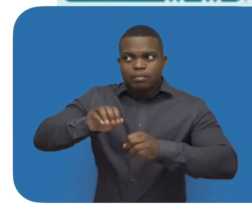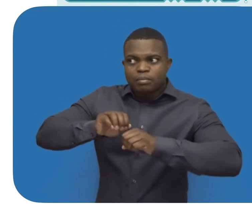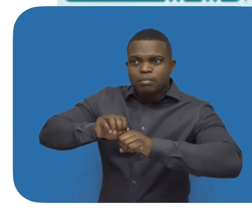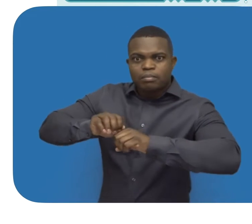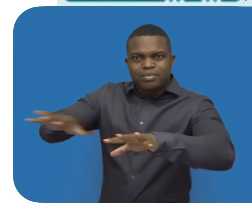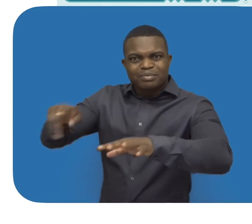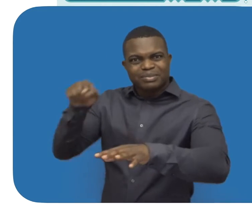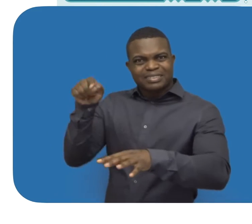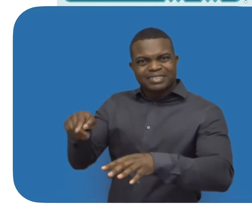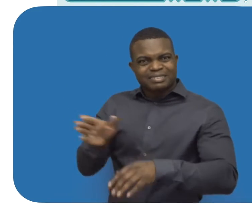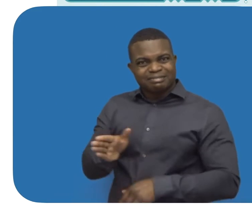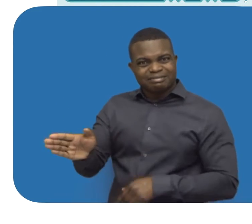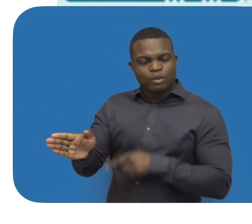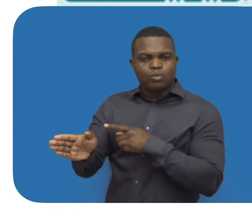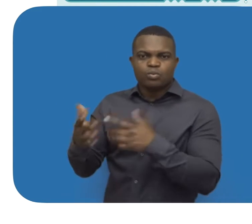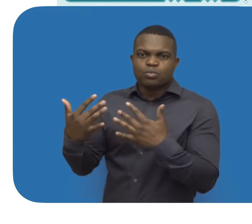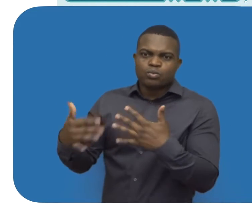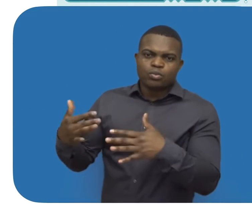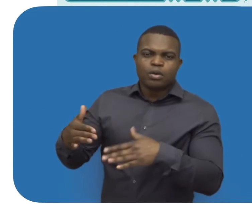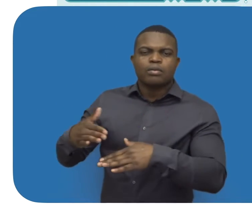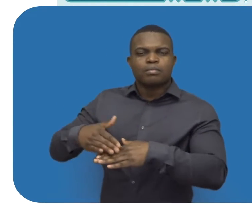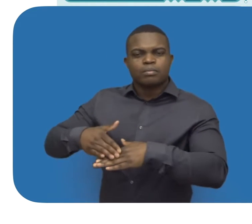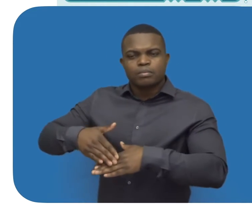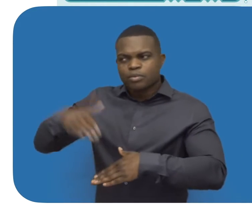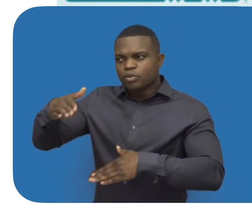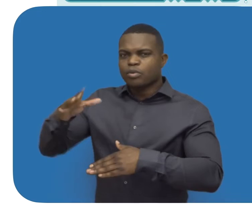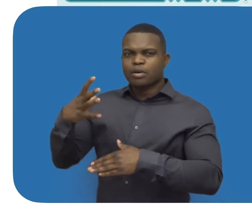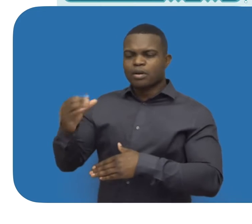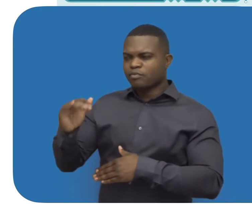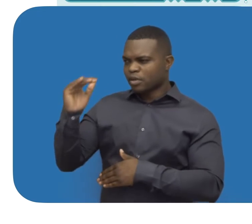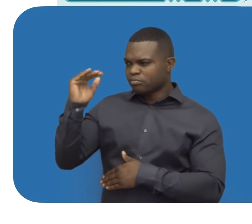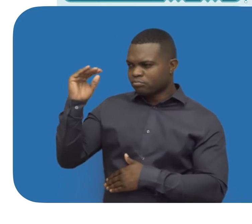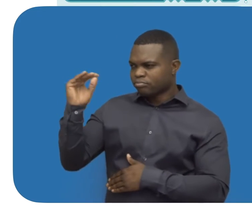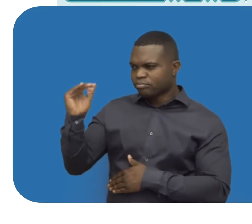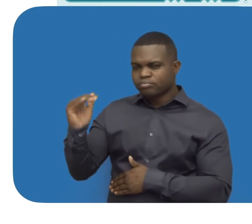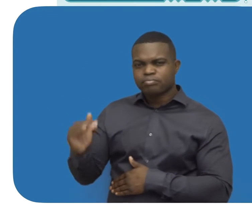we find it advisable to also have identifiers for individual parts.